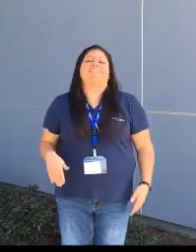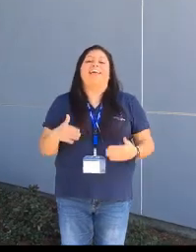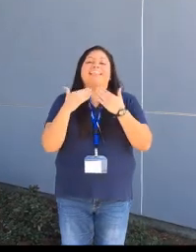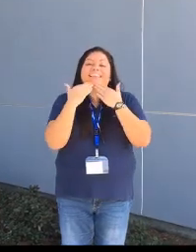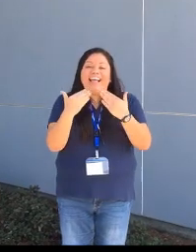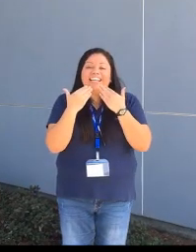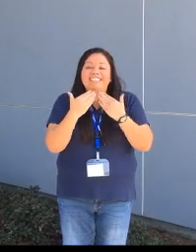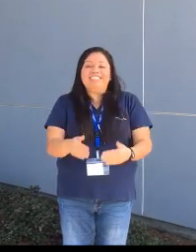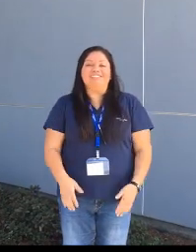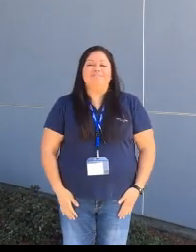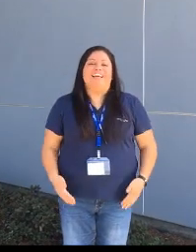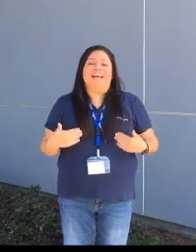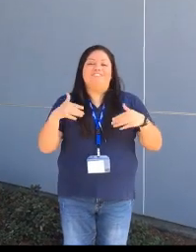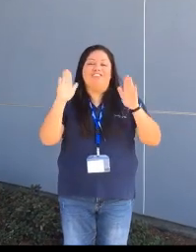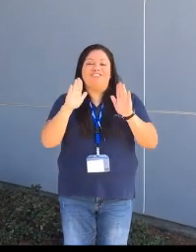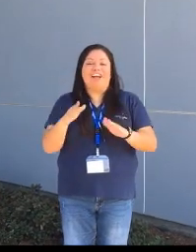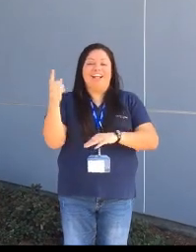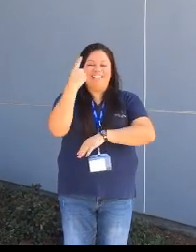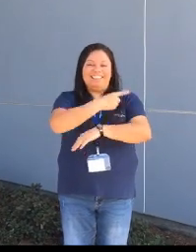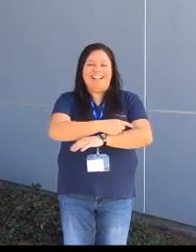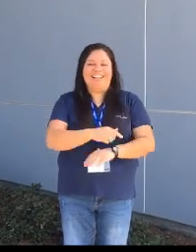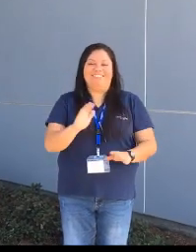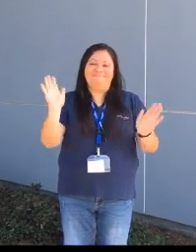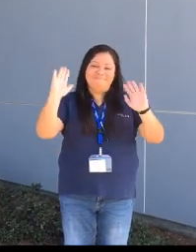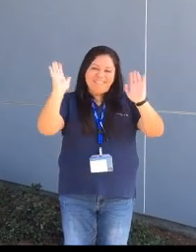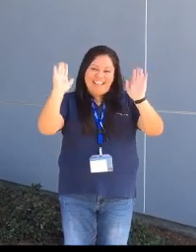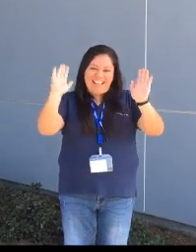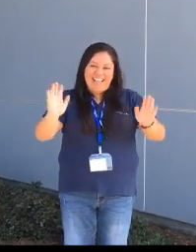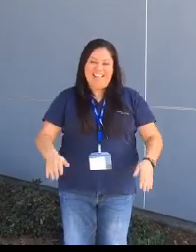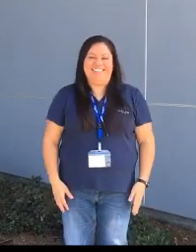Thank you. Have a great day! Bye.